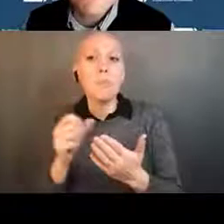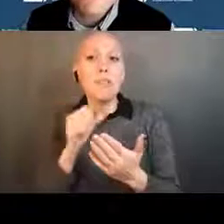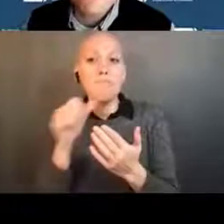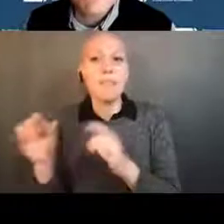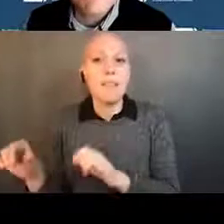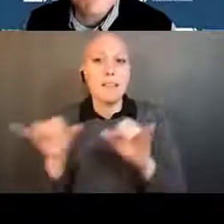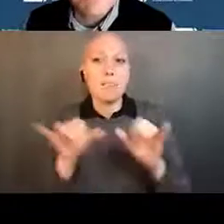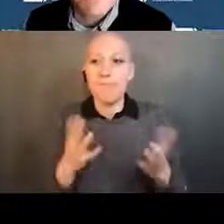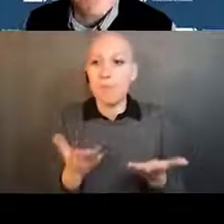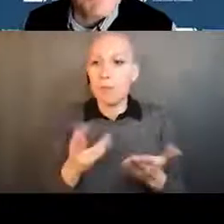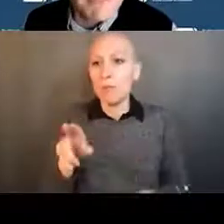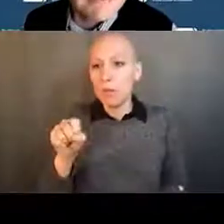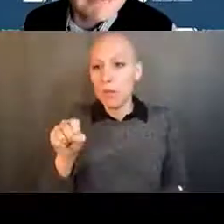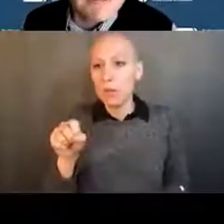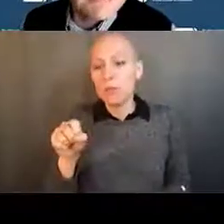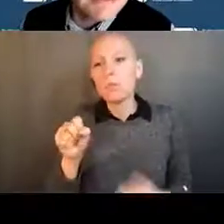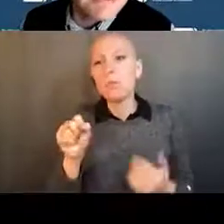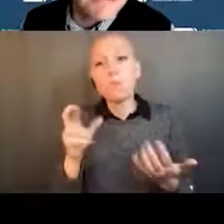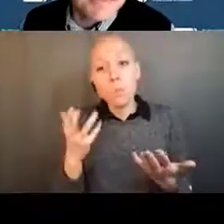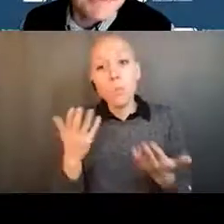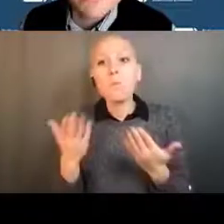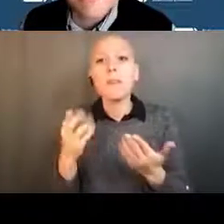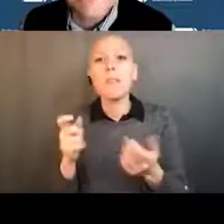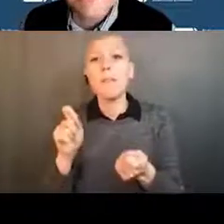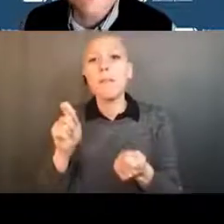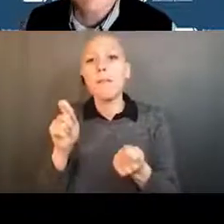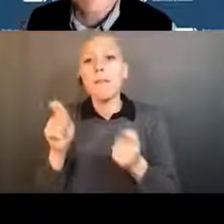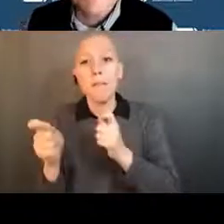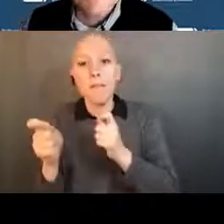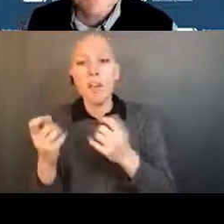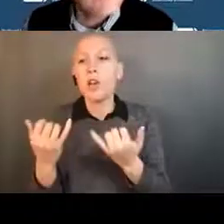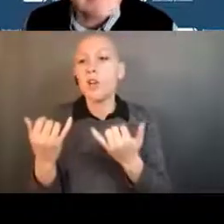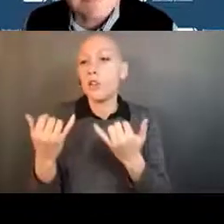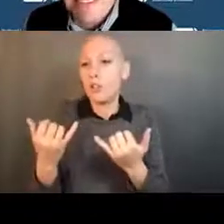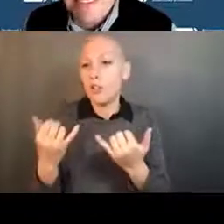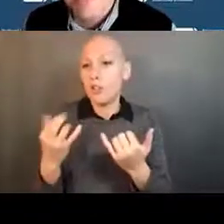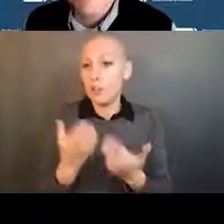or maybe they augment existing resources here. And the other thing is that,